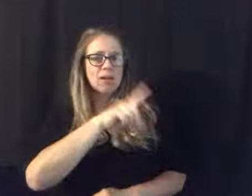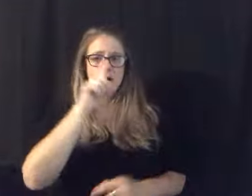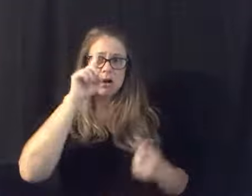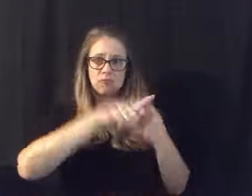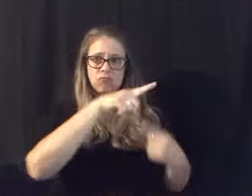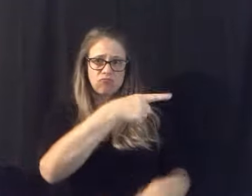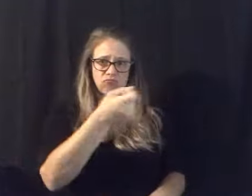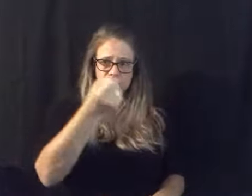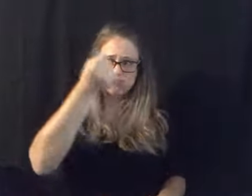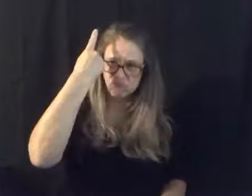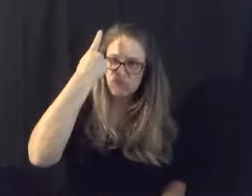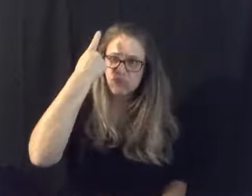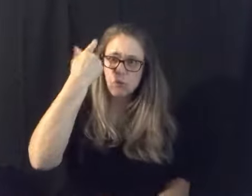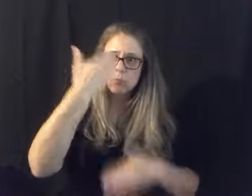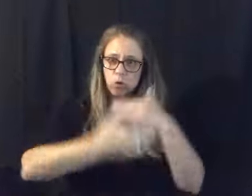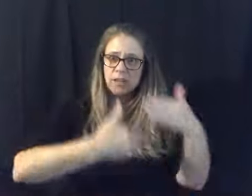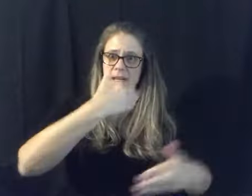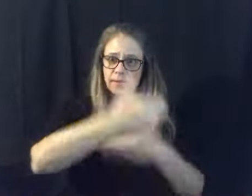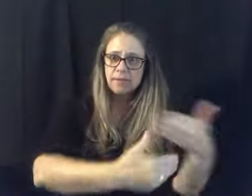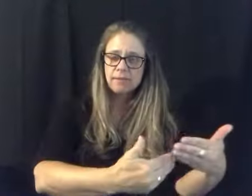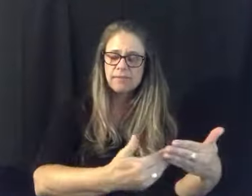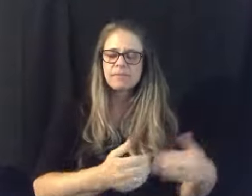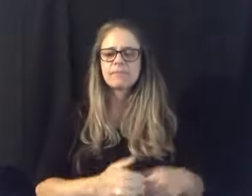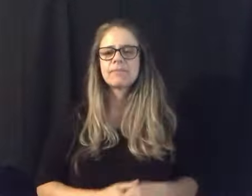until a Deaf child understand the whole process.